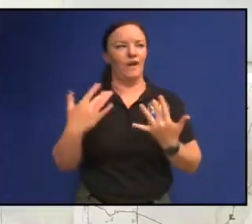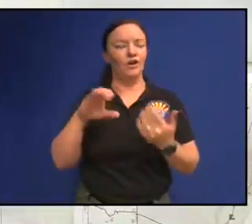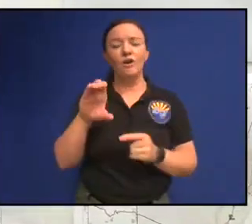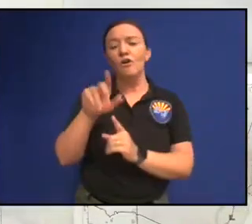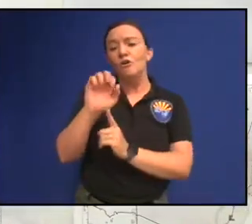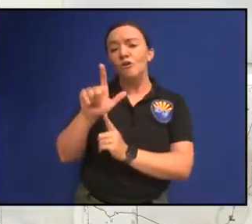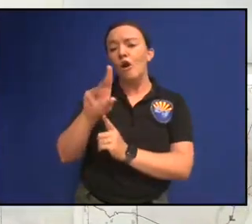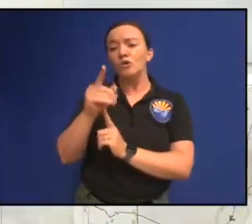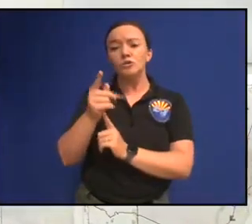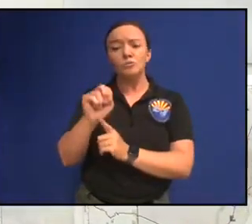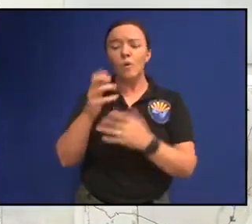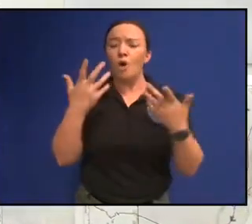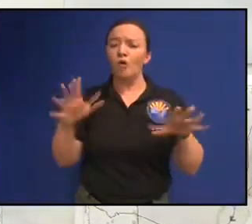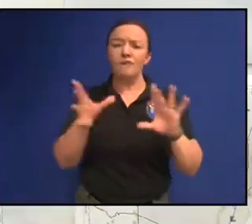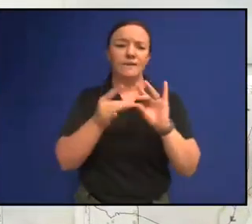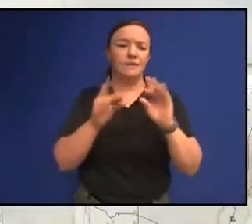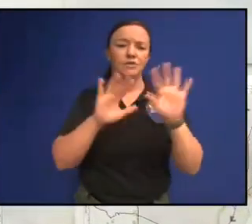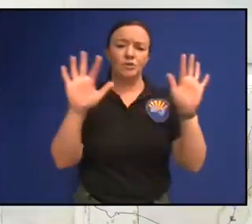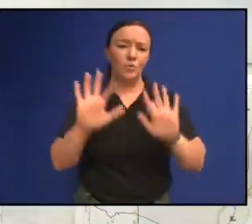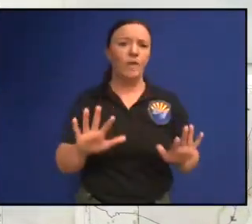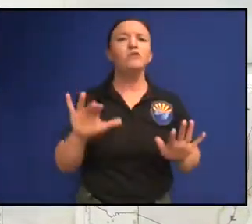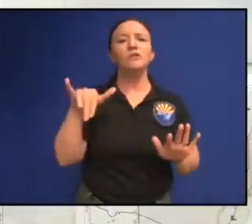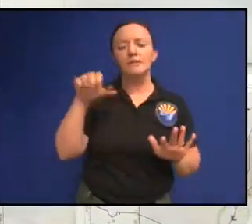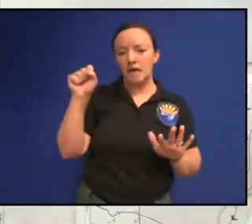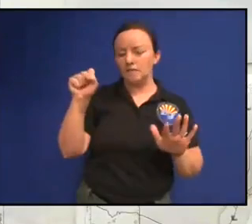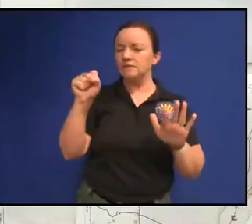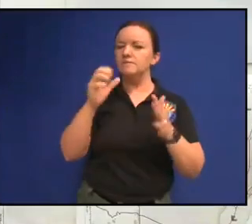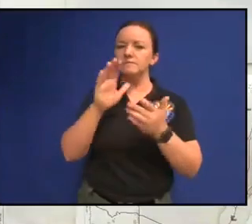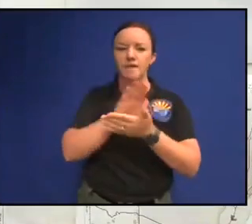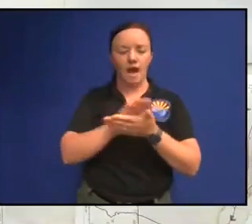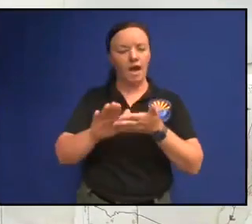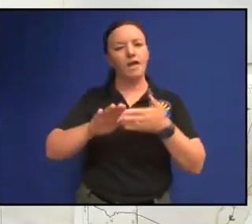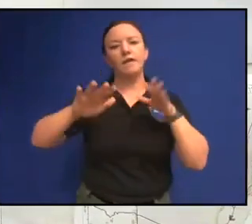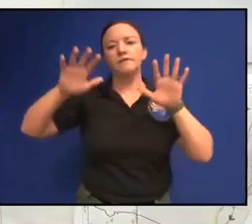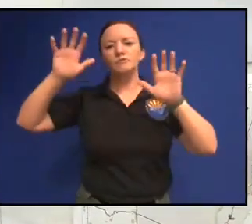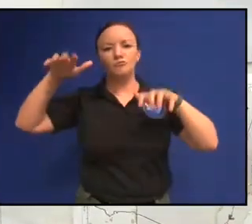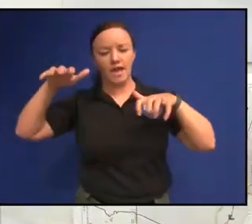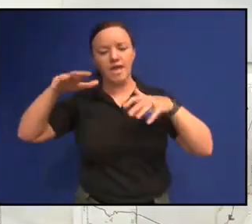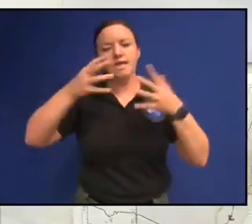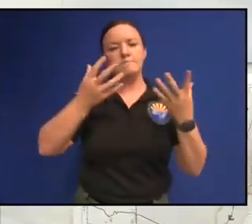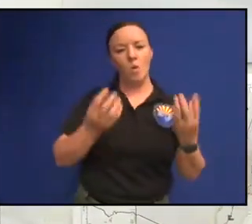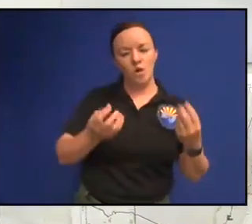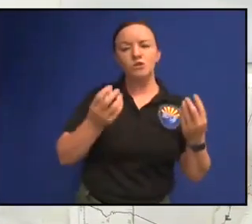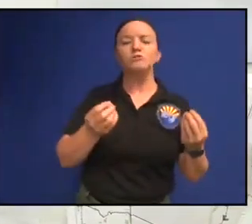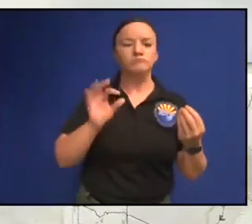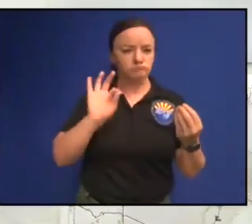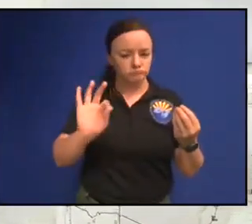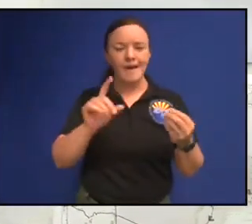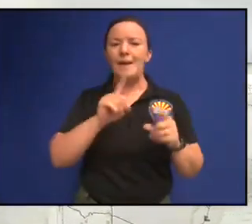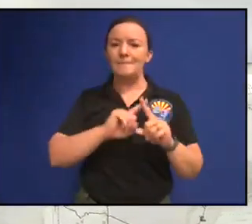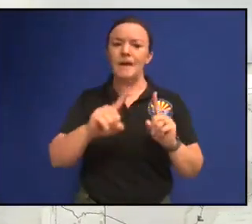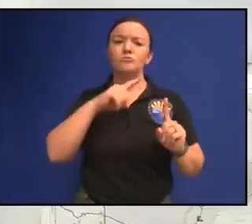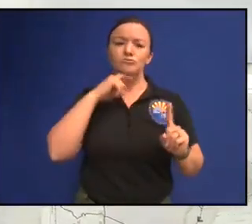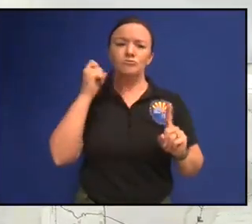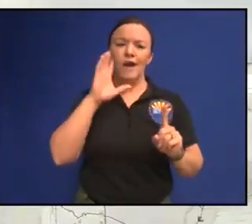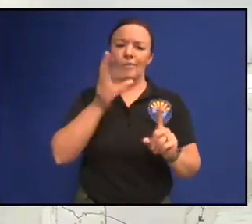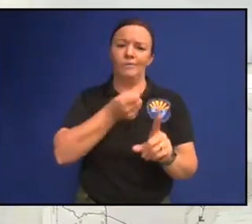WEATHER SAYING WE ARE IN A MOIST PERIOD NOW, BUT WE HAVE DRY WEATHER TO COME. BETWEEN NOW AND THE END OF FIRE, HE COULDN'T BE MORE RIGHT.